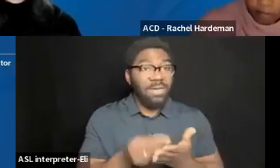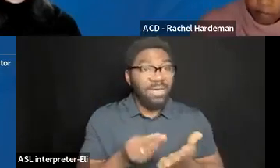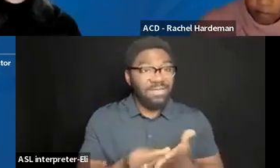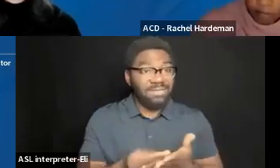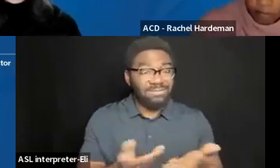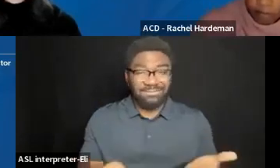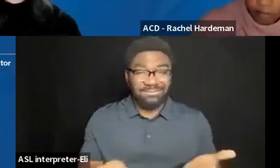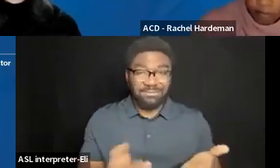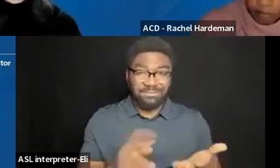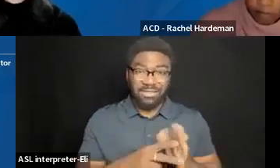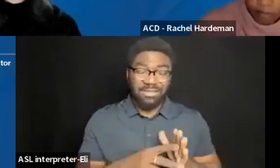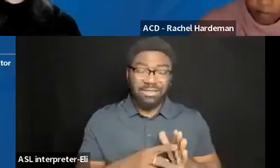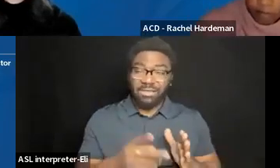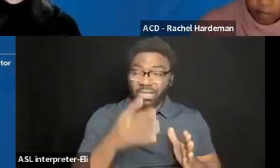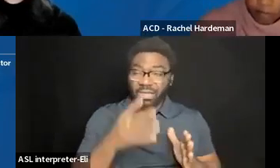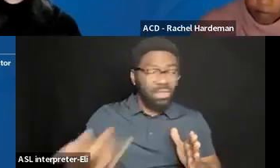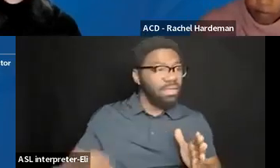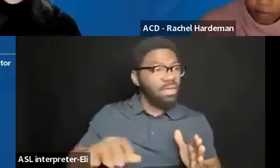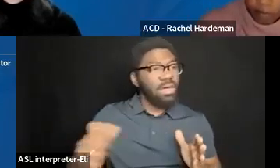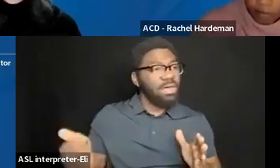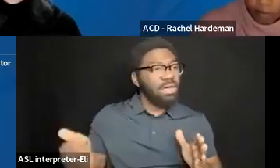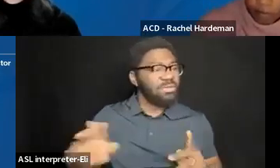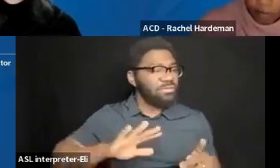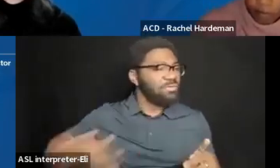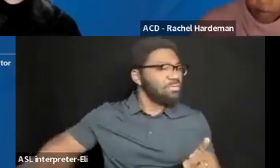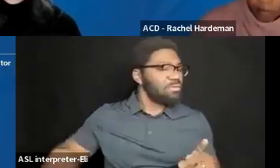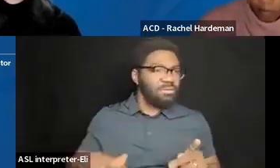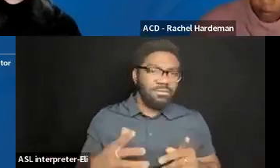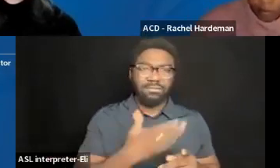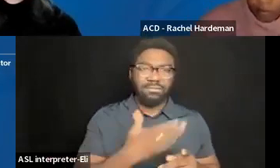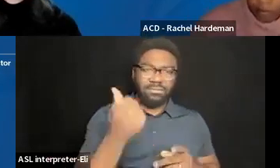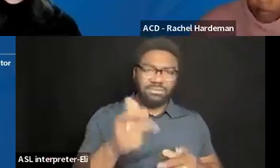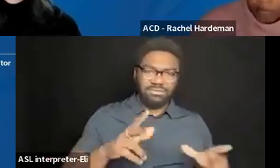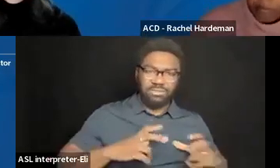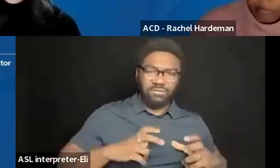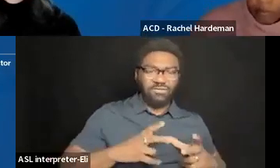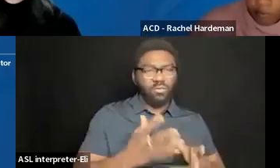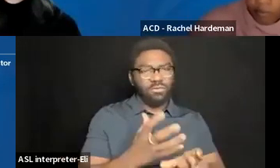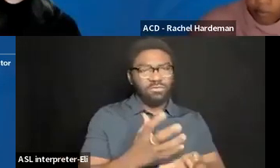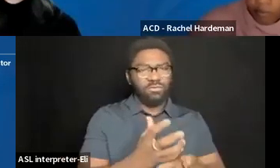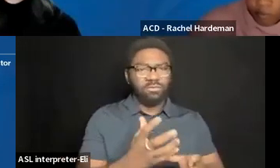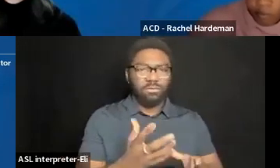about the health and the well-being of the rest of the organization. I will fight for a bigger budget and more people.